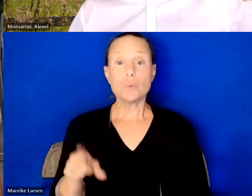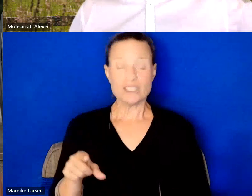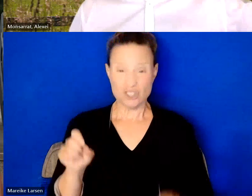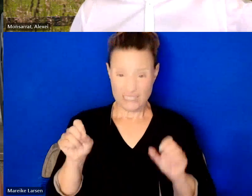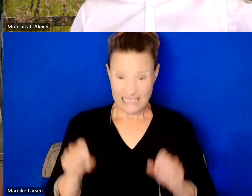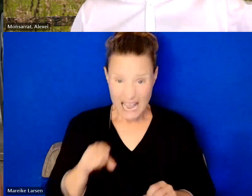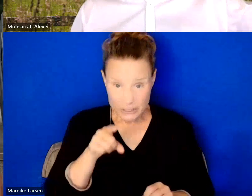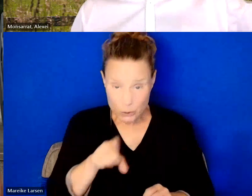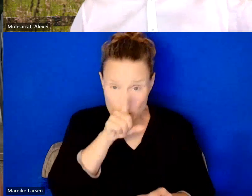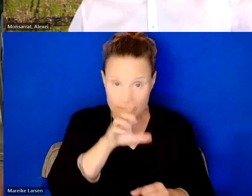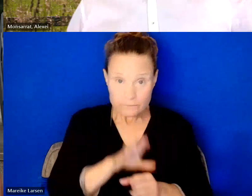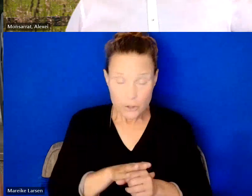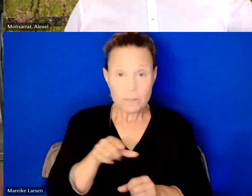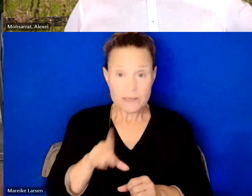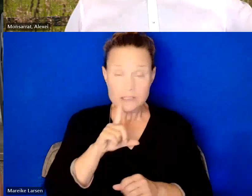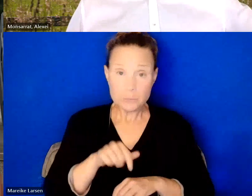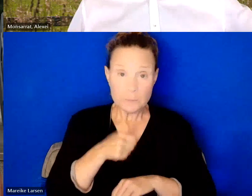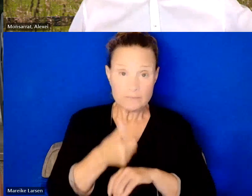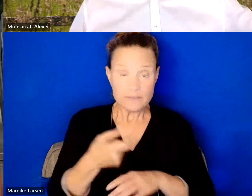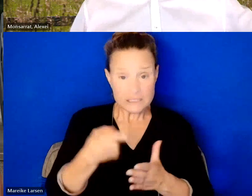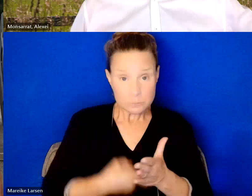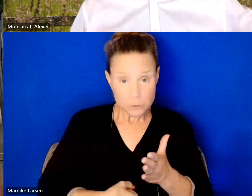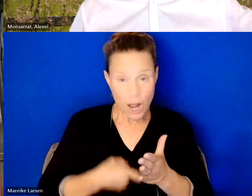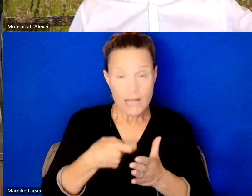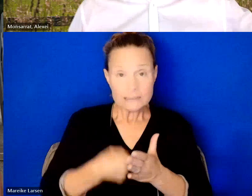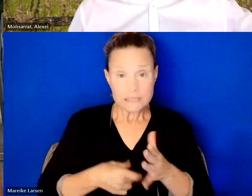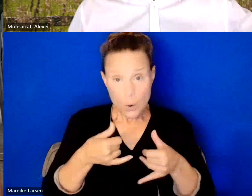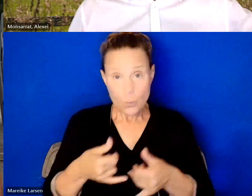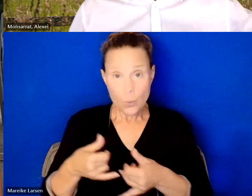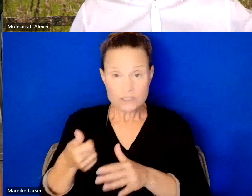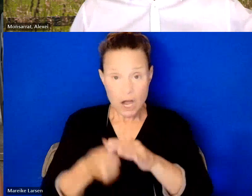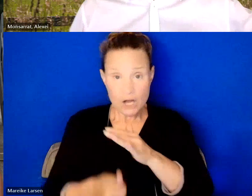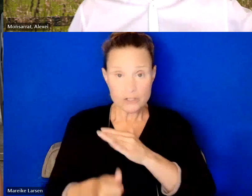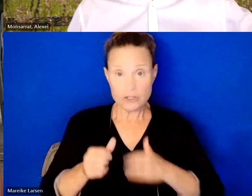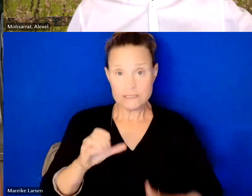can you confirm these will be fixed price sub awards under CFR rules?